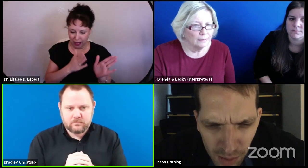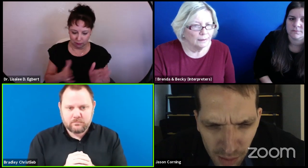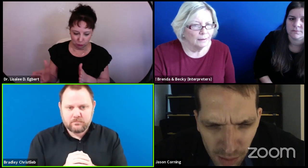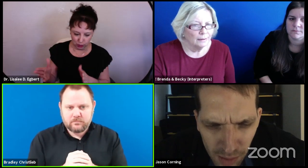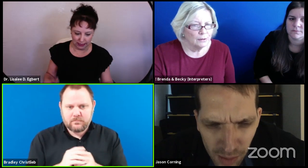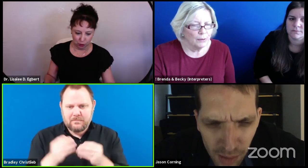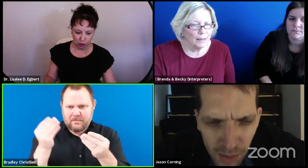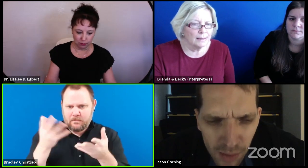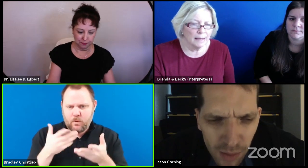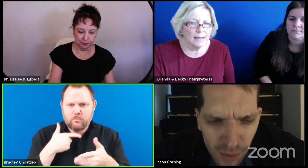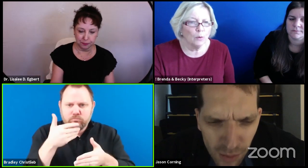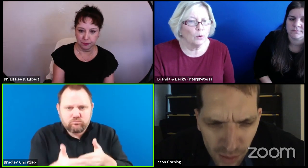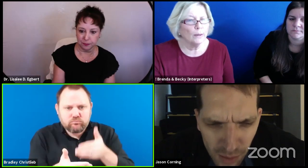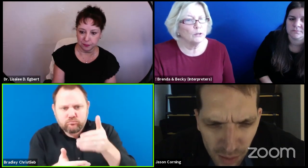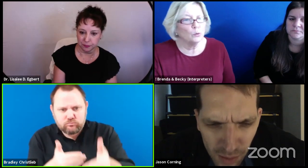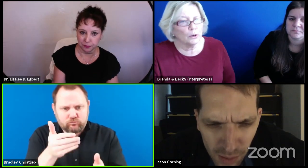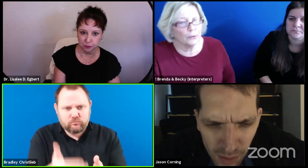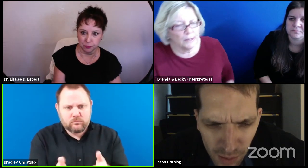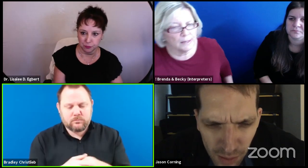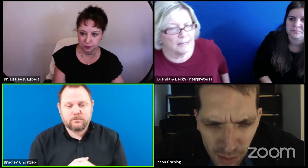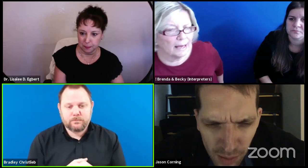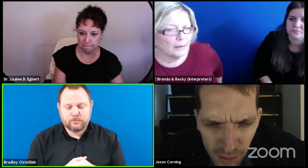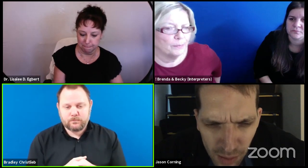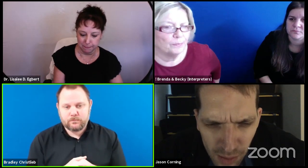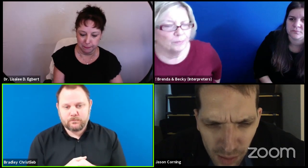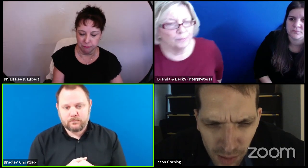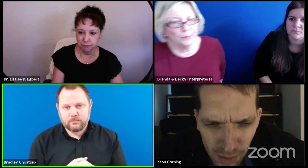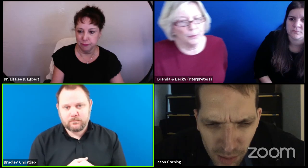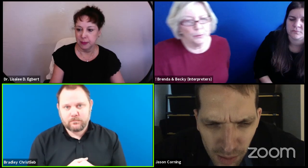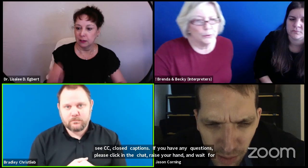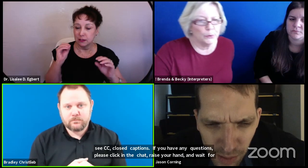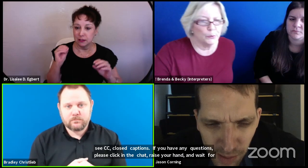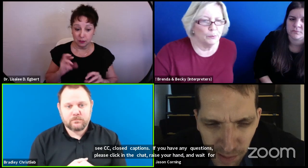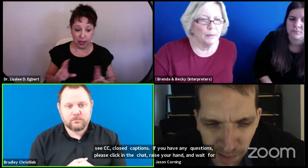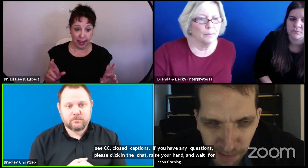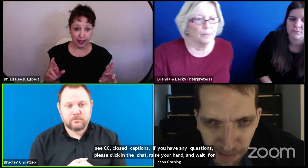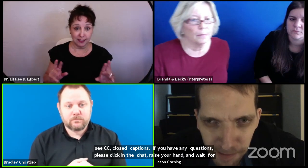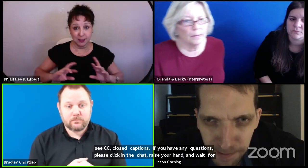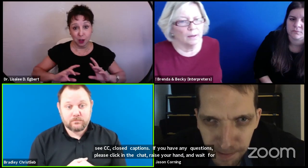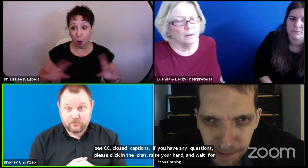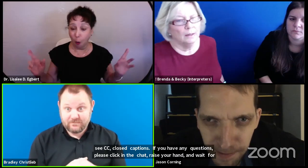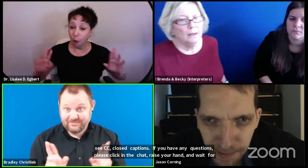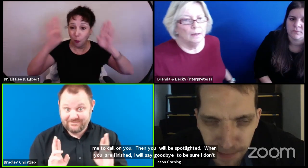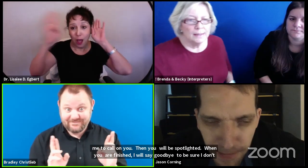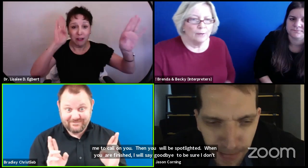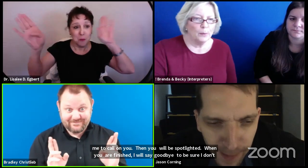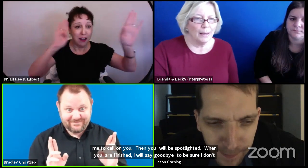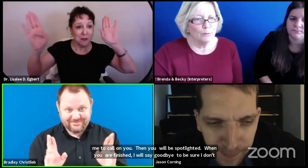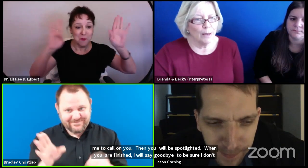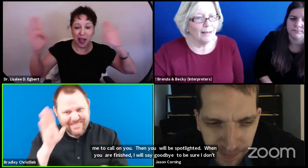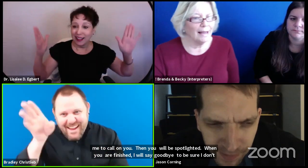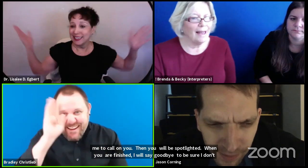quickly. That's how we will work this today through Zoom. Is everybody ready?